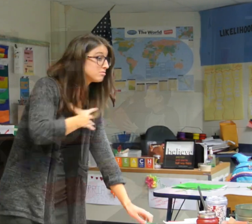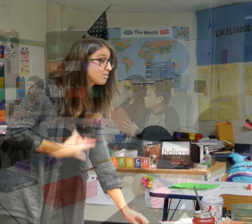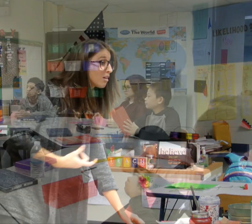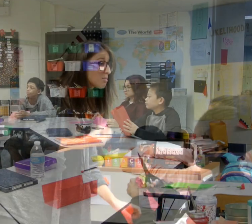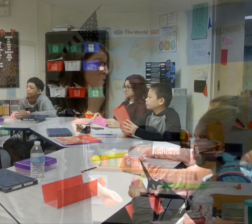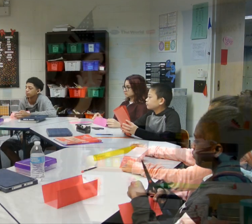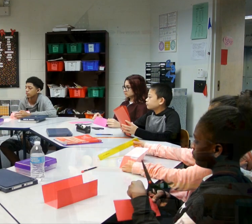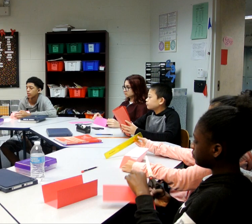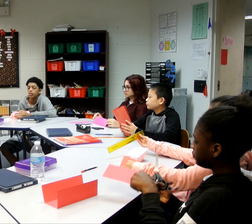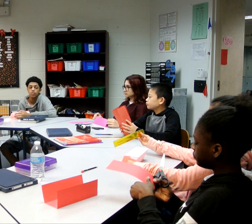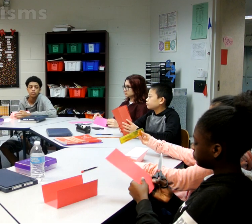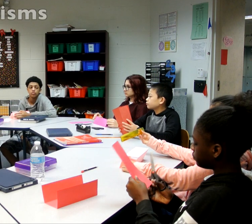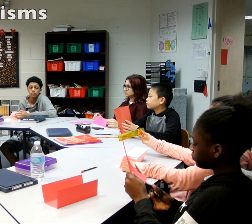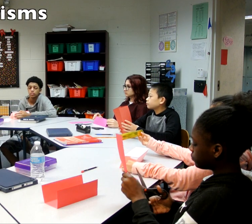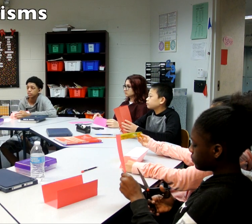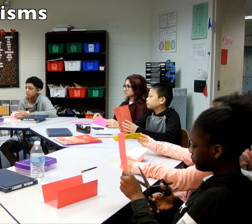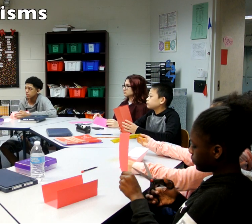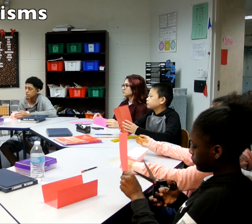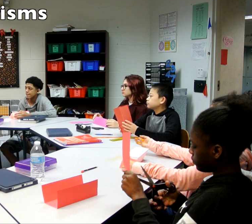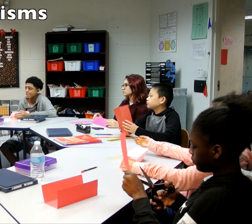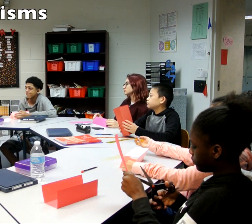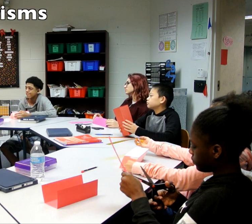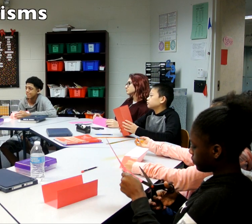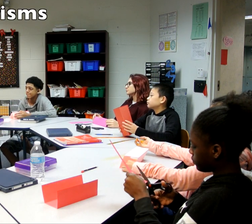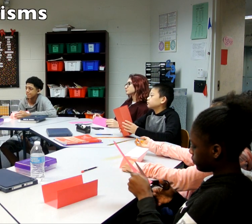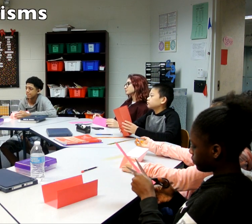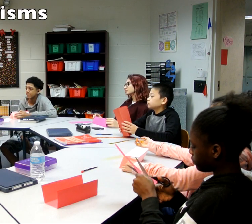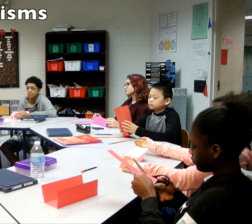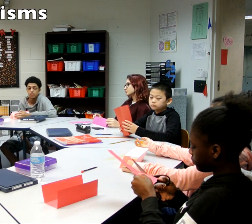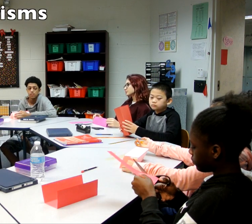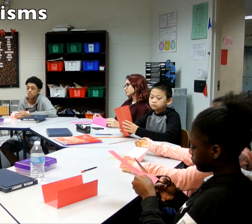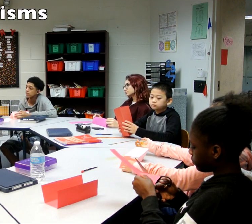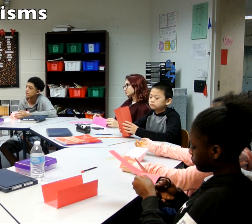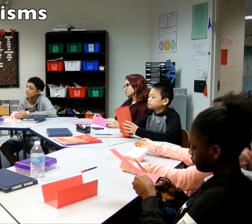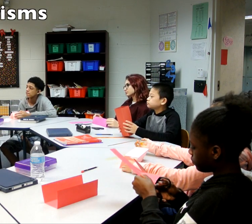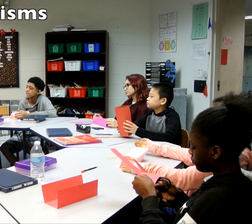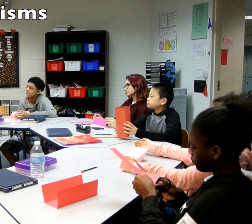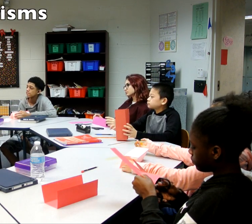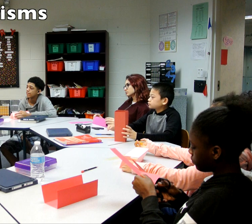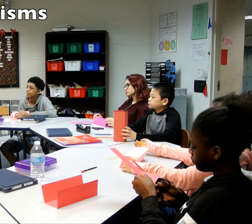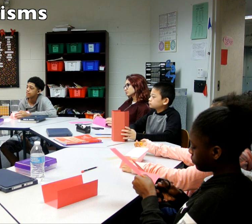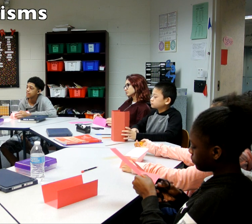First, you will mark 3 inches.